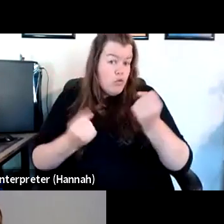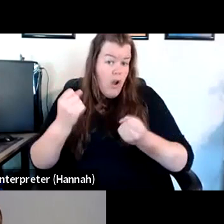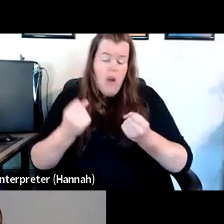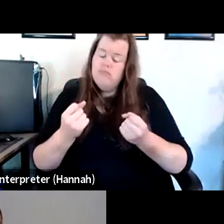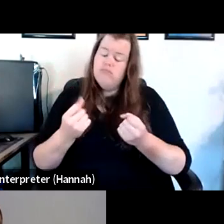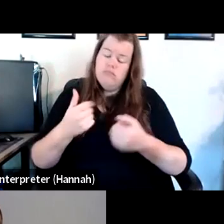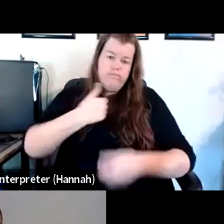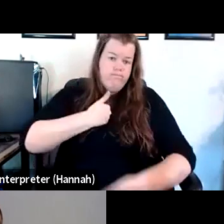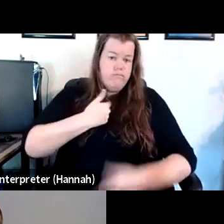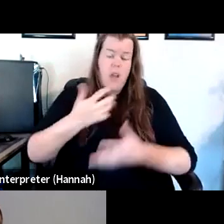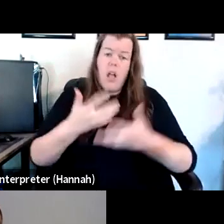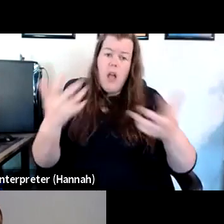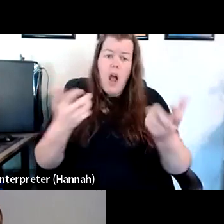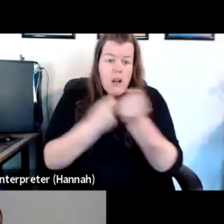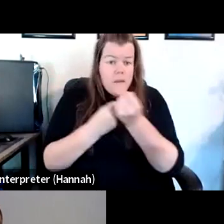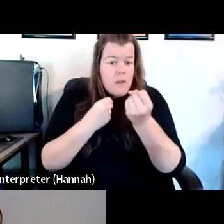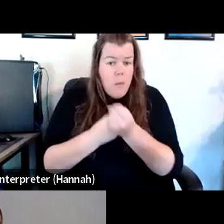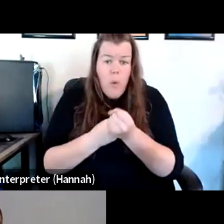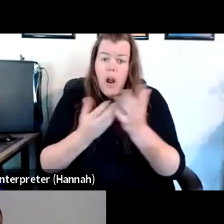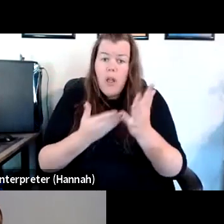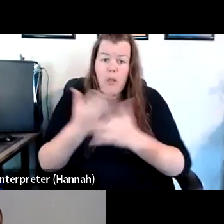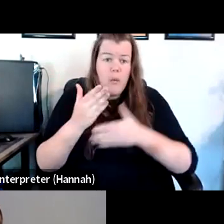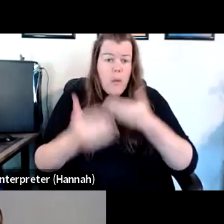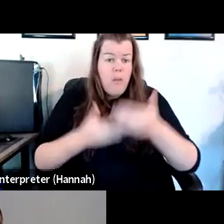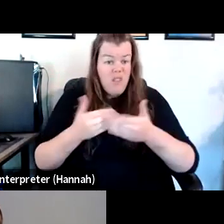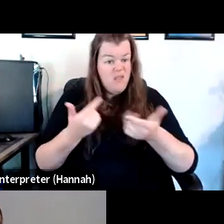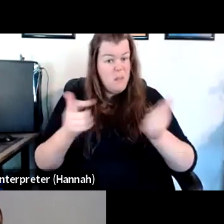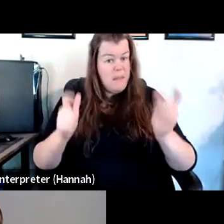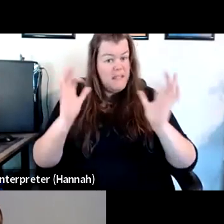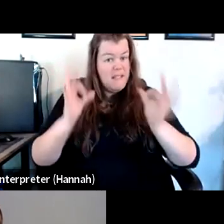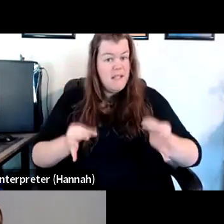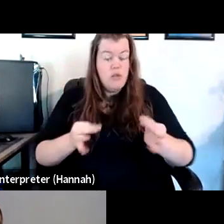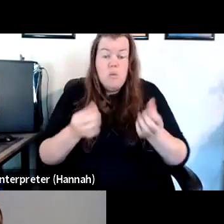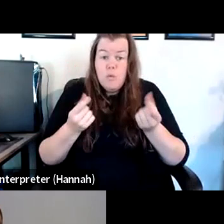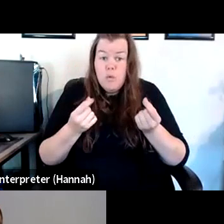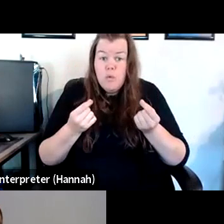process. It was a really big decision for me. It started with going to a website called Car Gurus